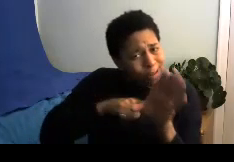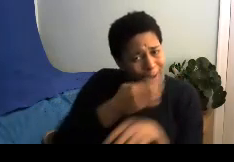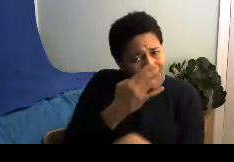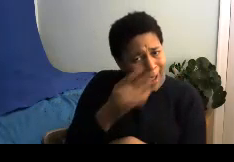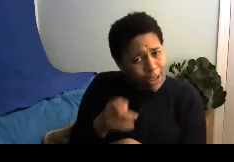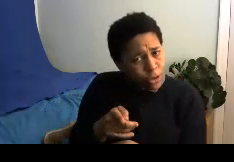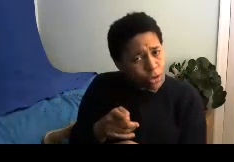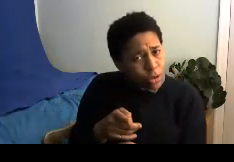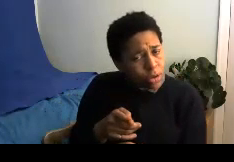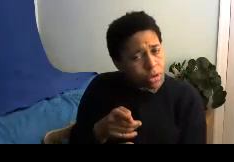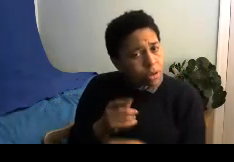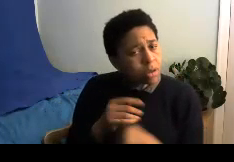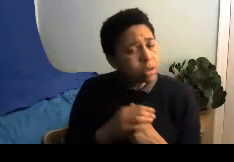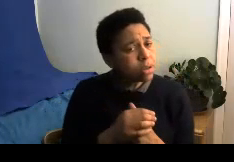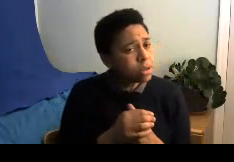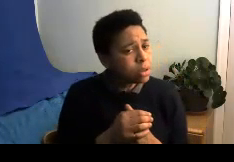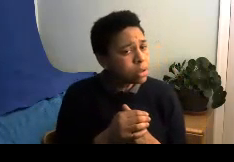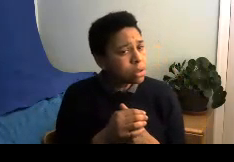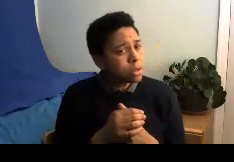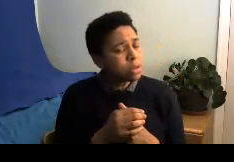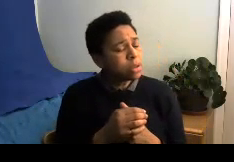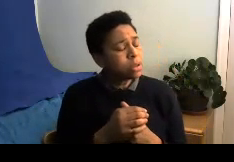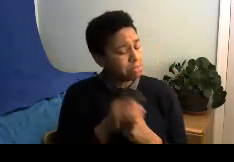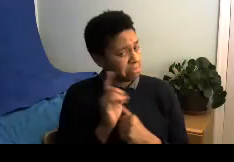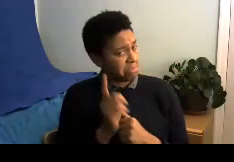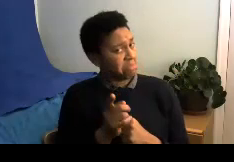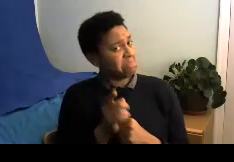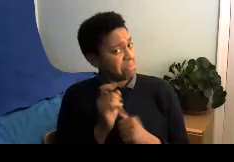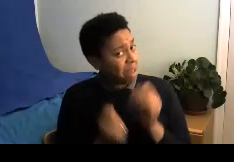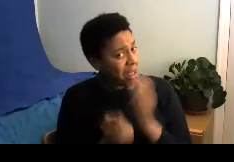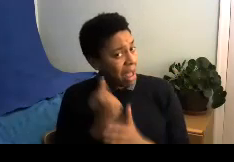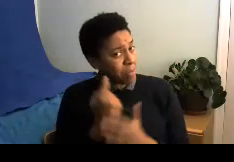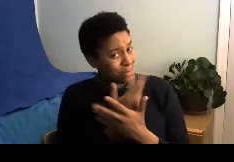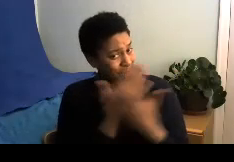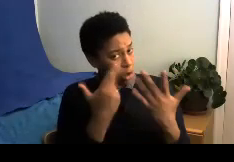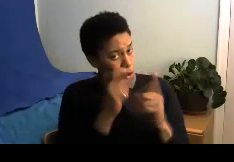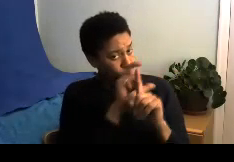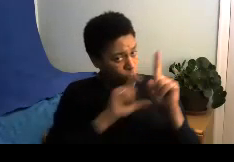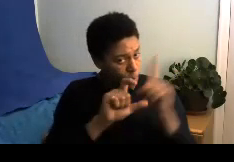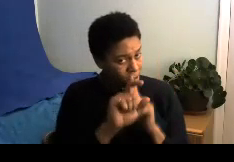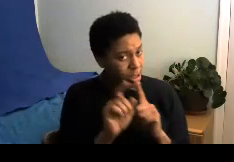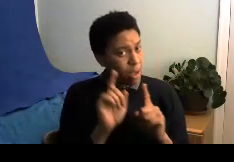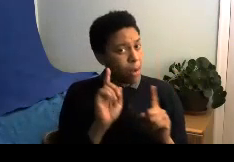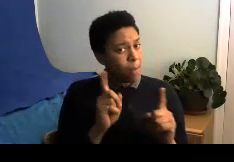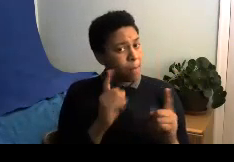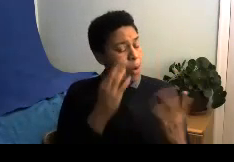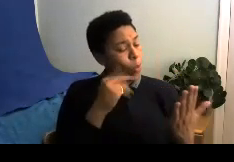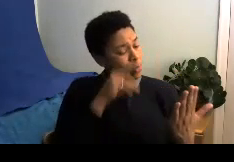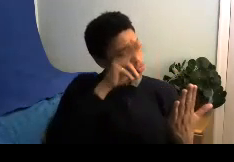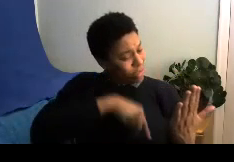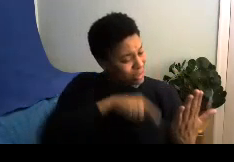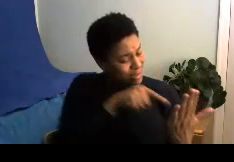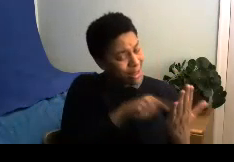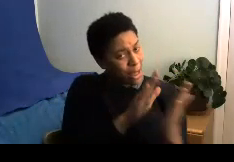level. Yes, this happen in lots of religious communitie . But yeah, when you're readi g it in the novel, you're like, Wow, that's quite a